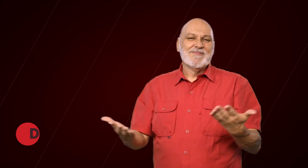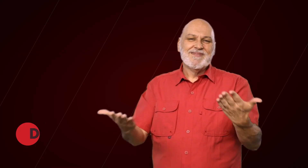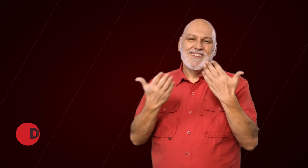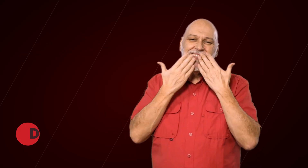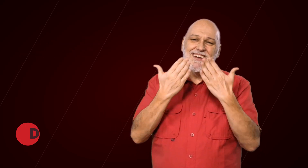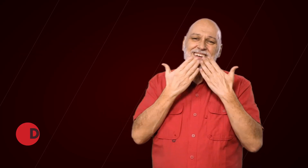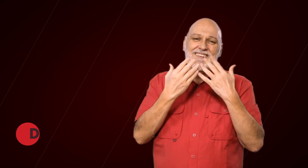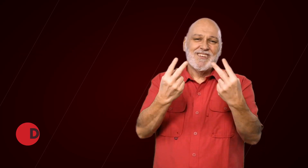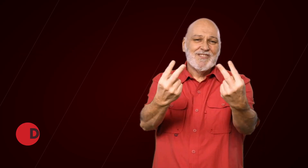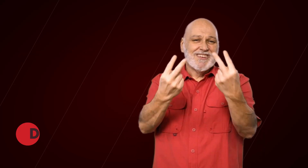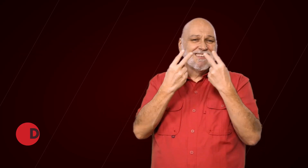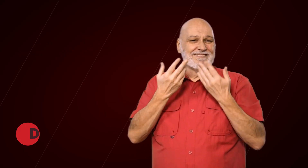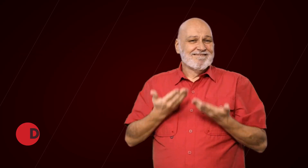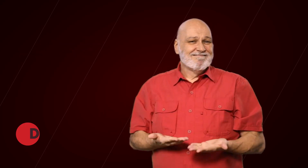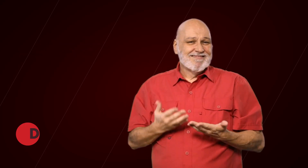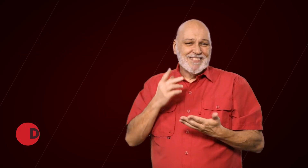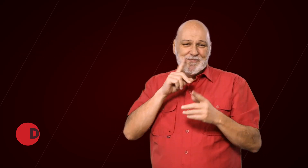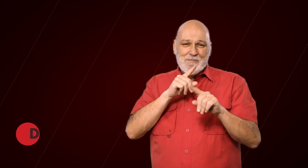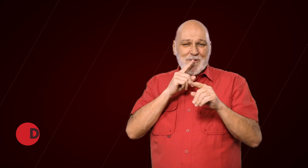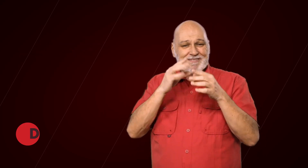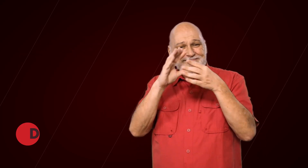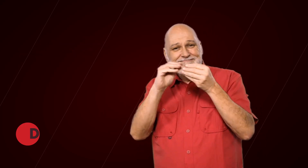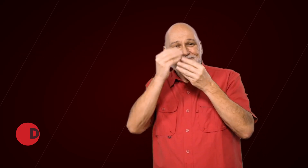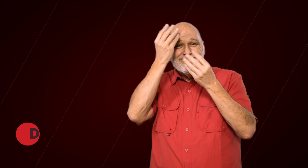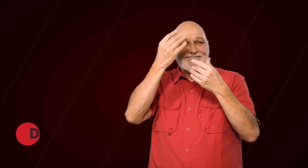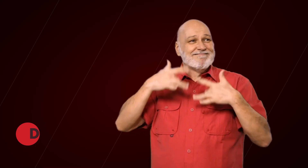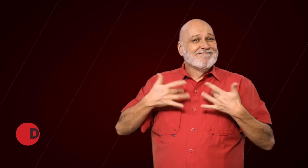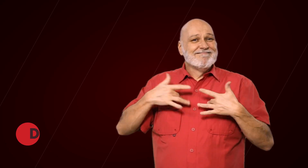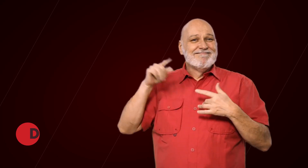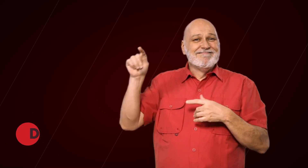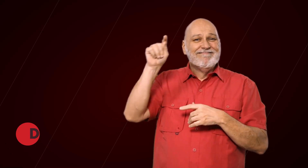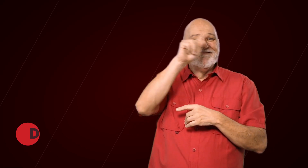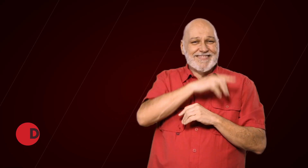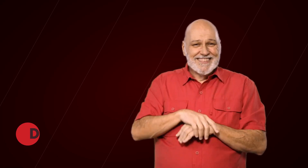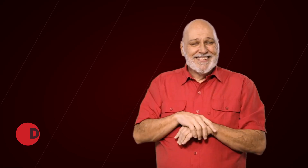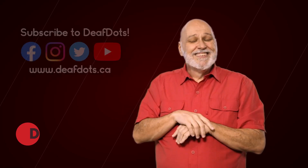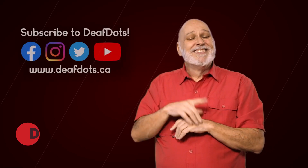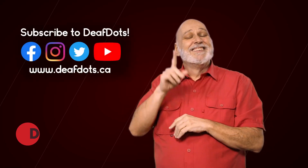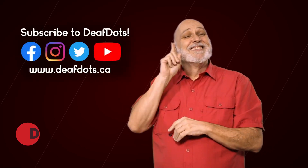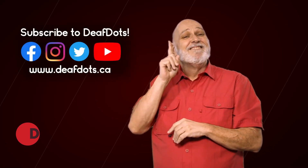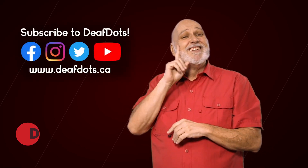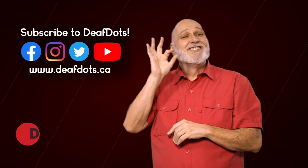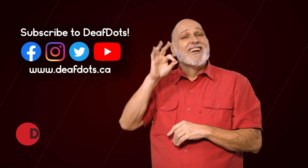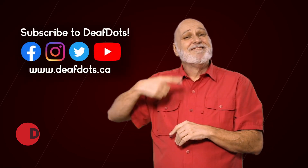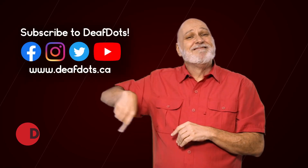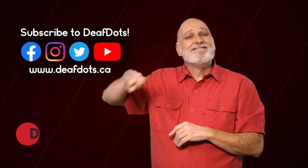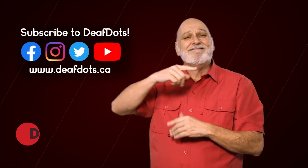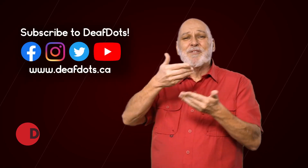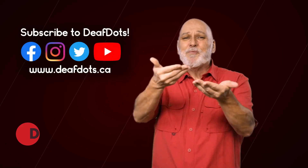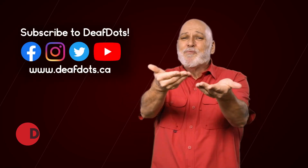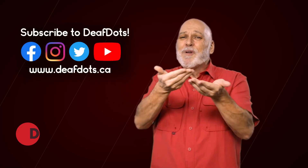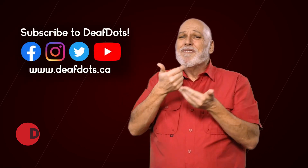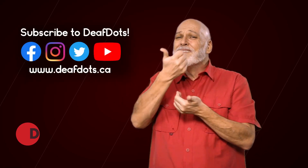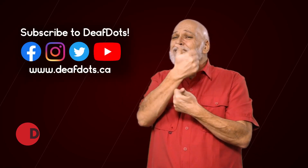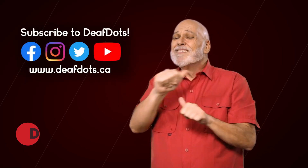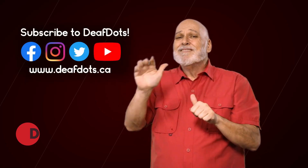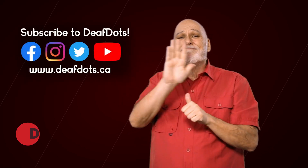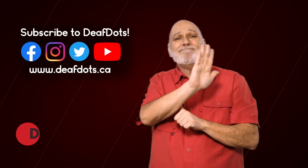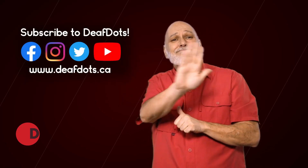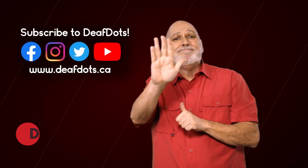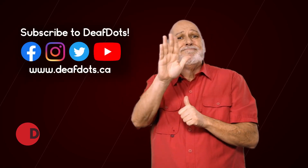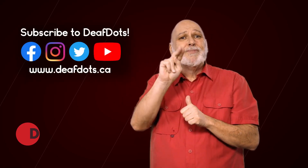Thank you for watching DeafDots.